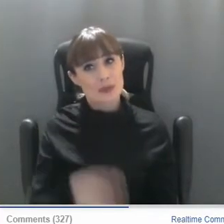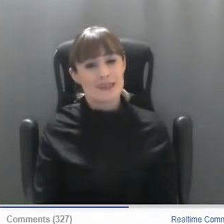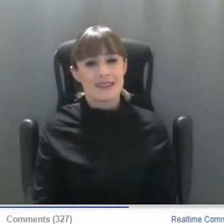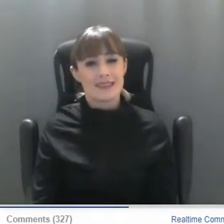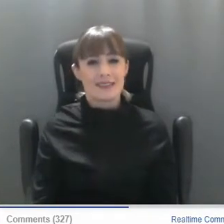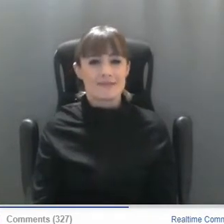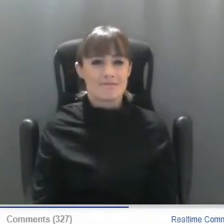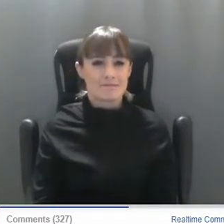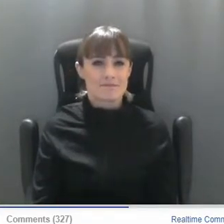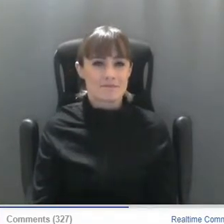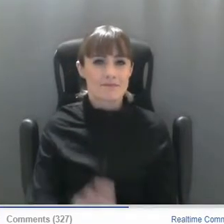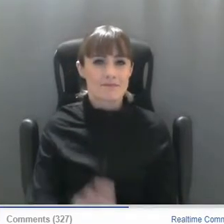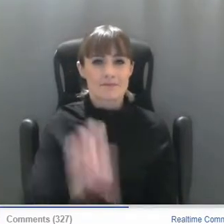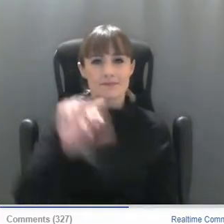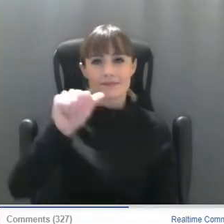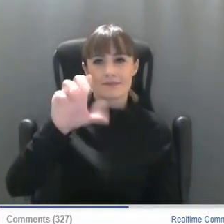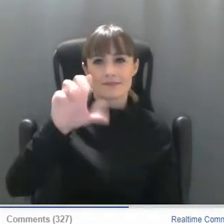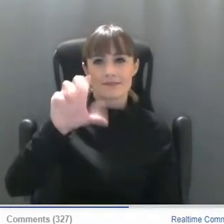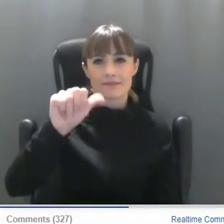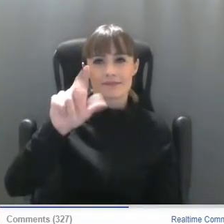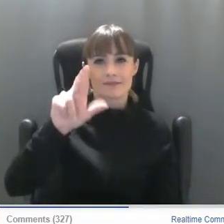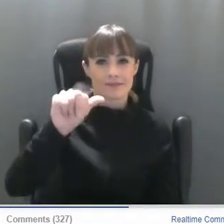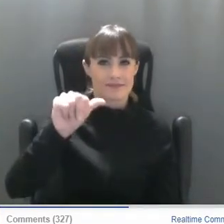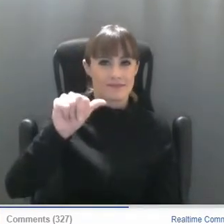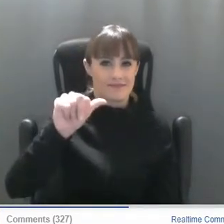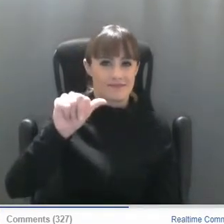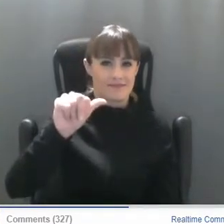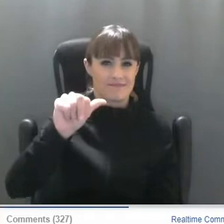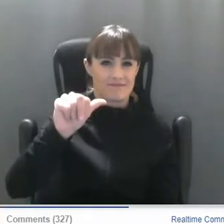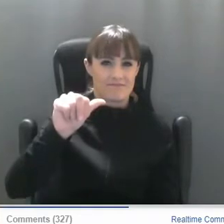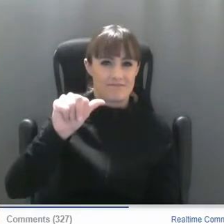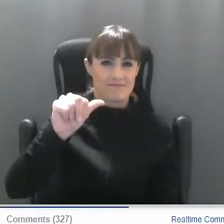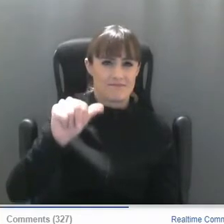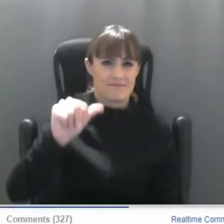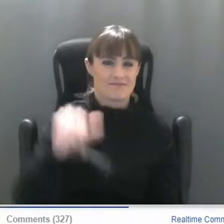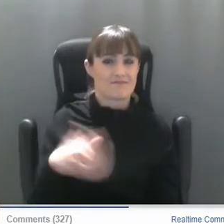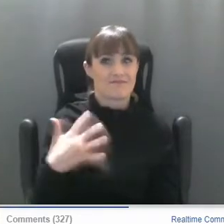So here we are with Acara, little tunes coming up. They're so excited to have you back, you guys.